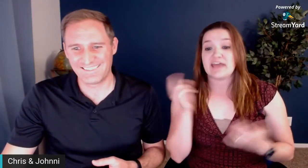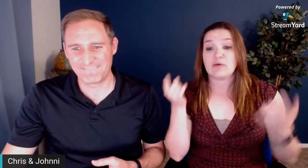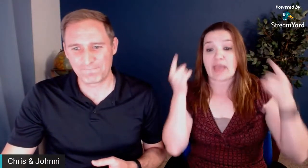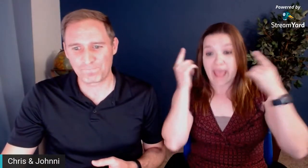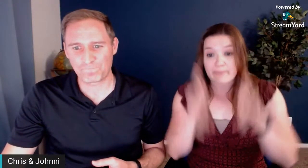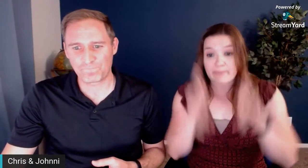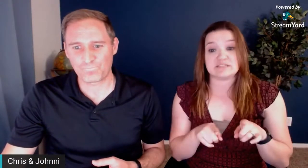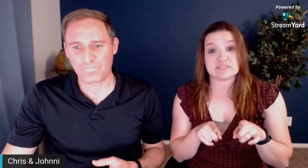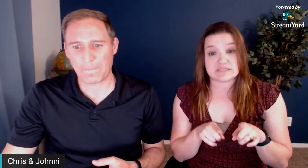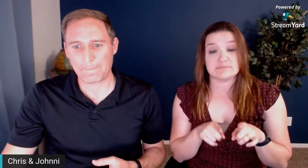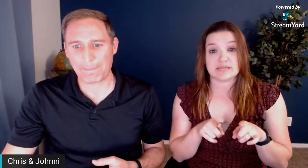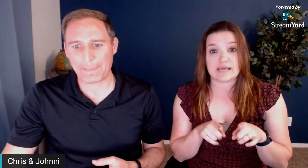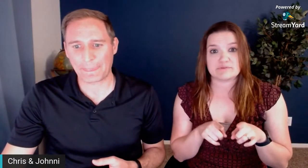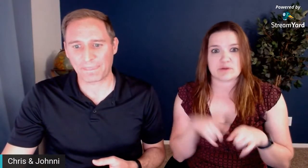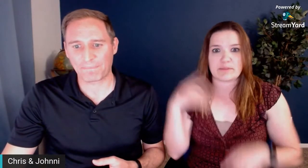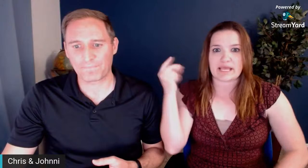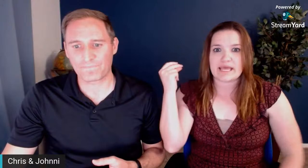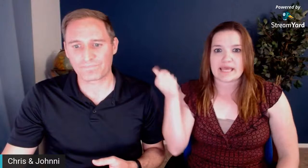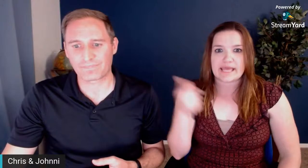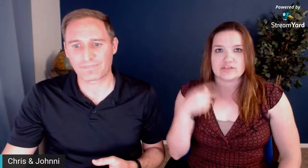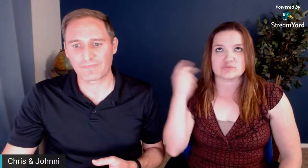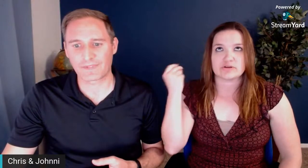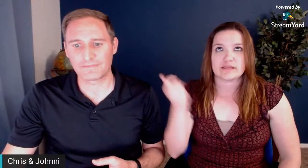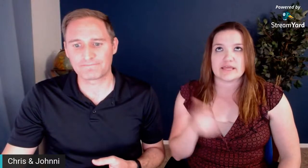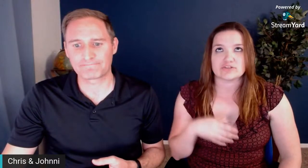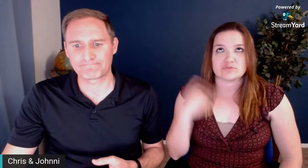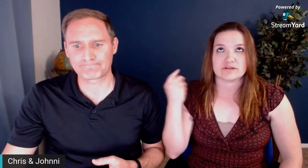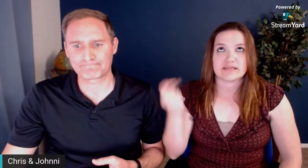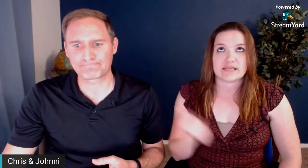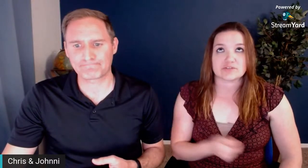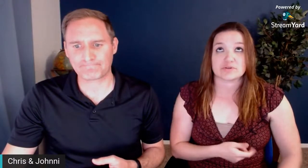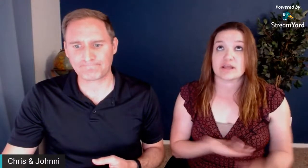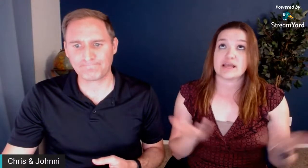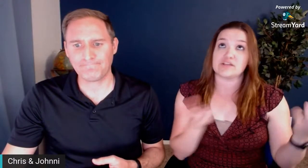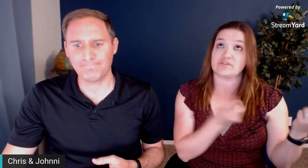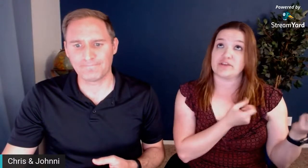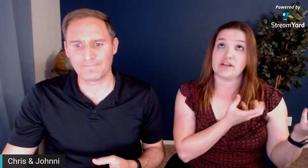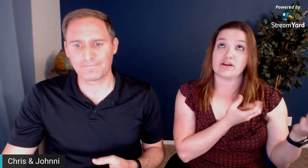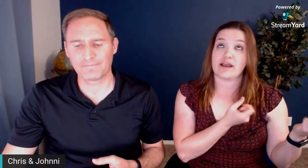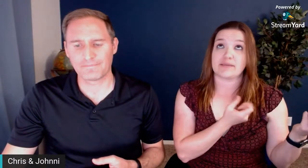that happens sometimes where i'm like english word english word english word it's over here i could